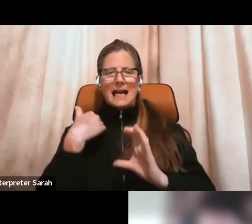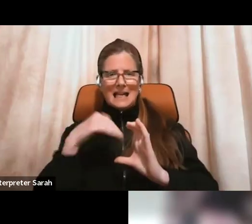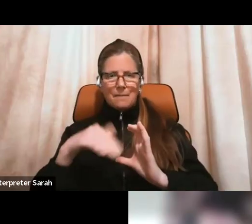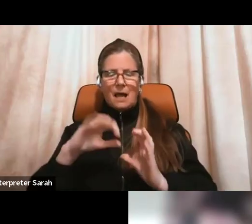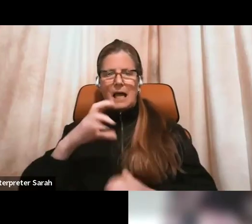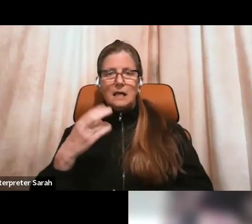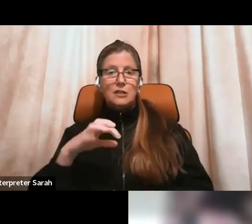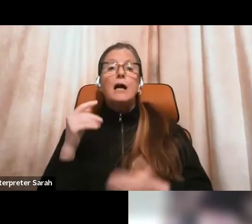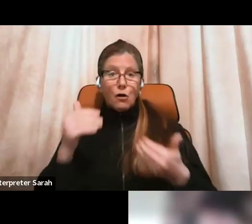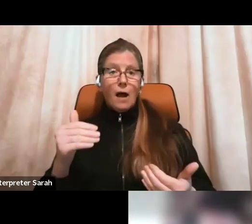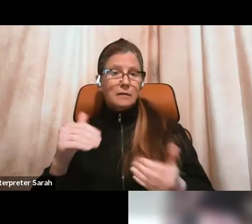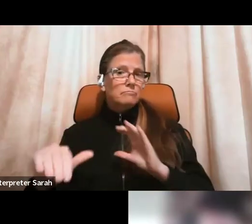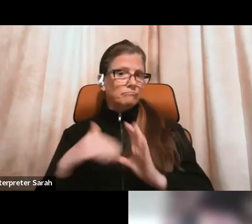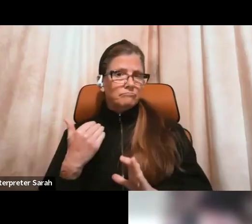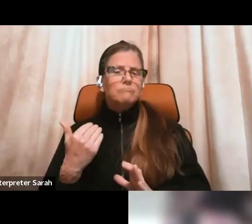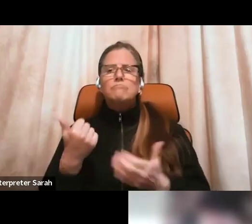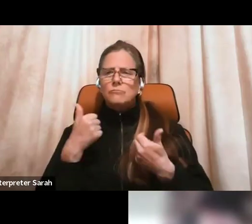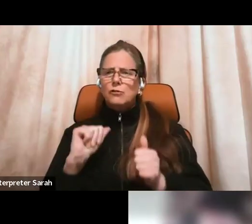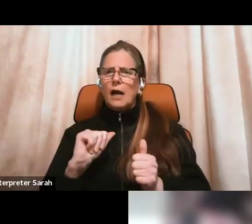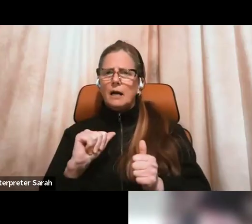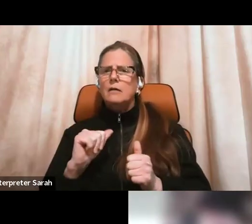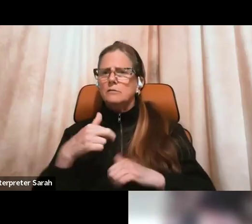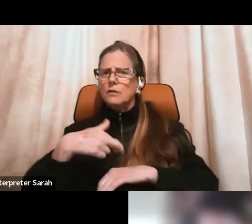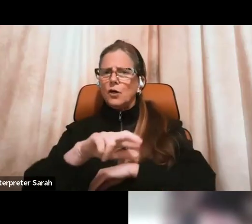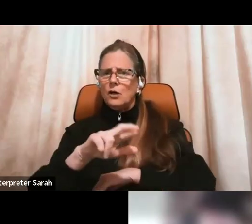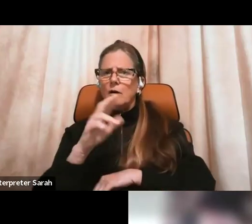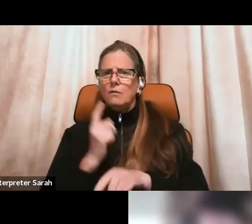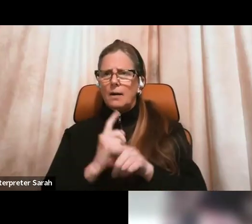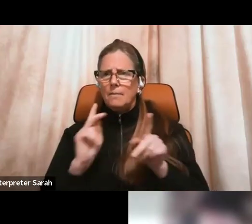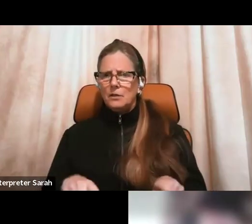and we'll see if we can direct you to the appropriate person.